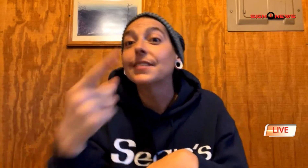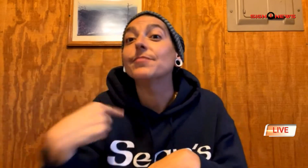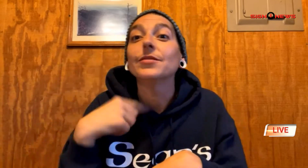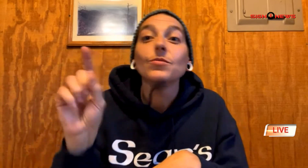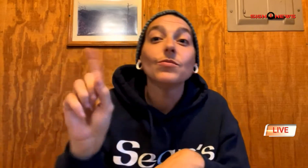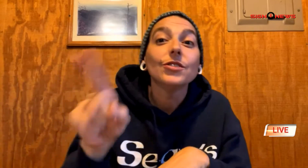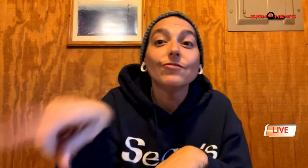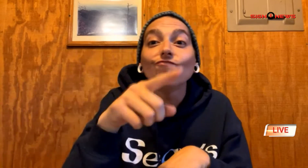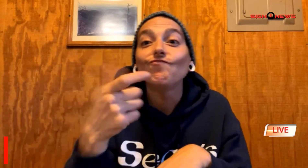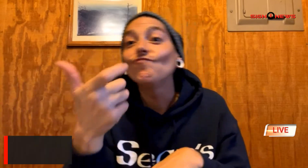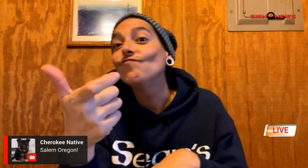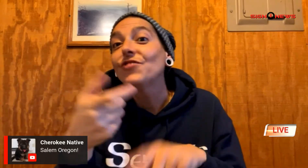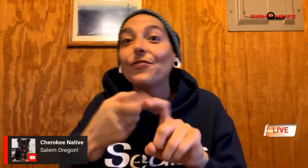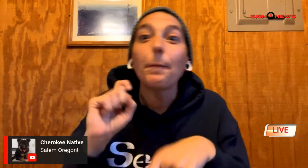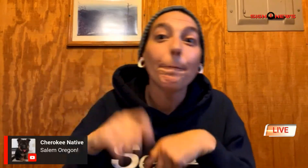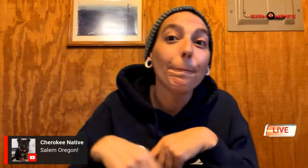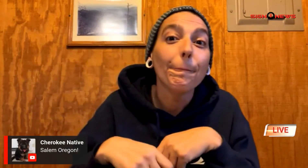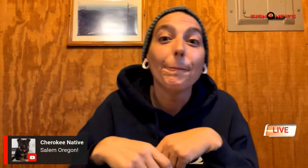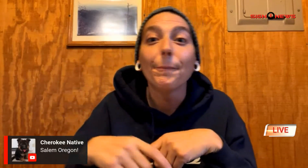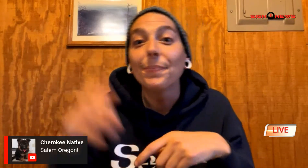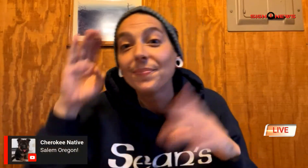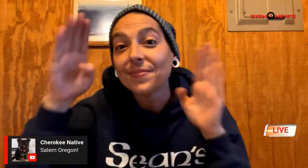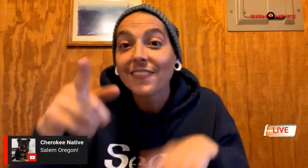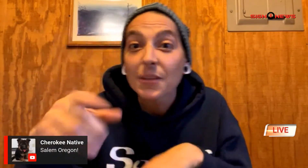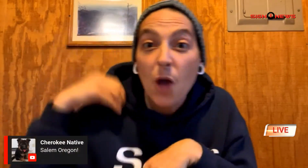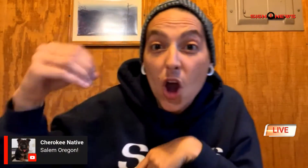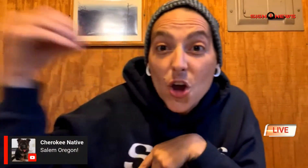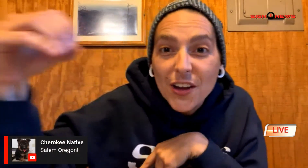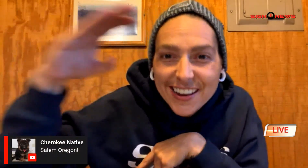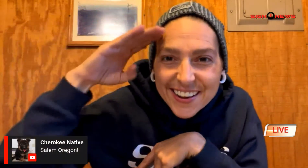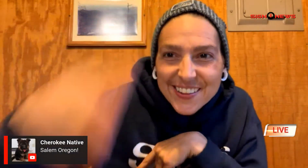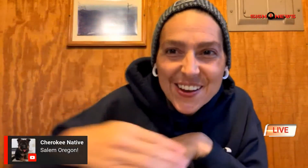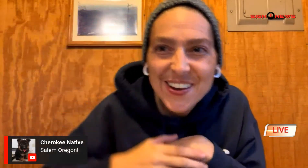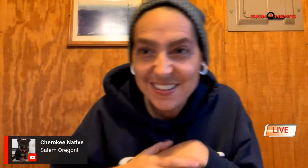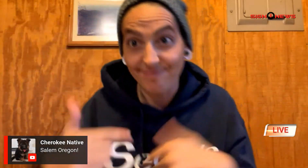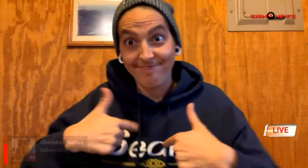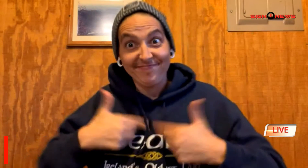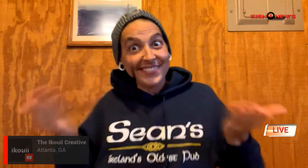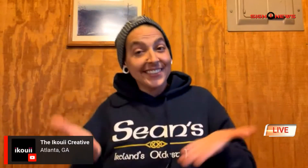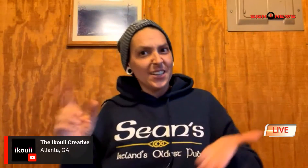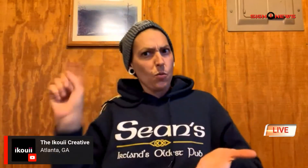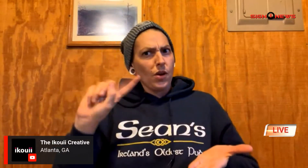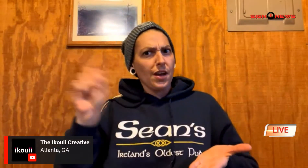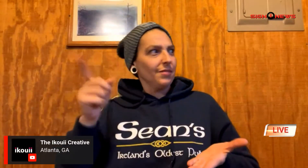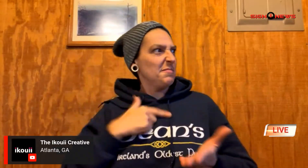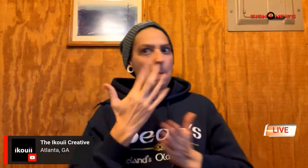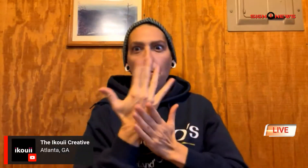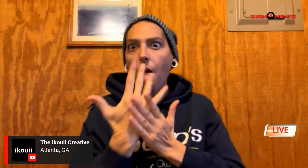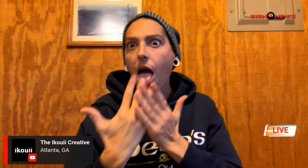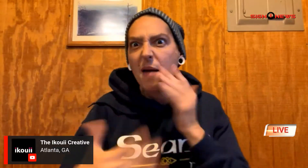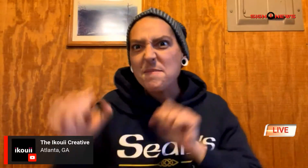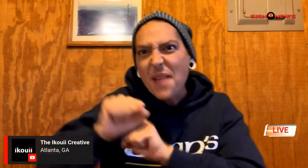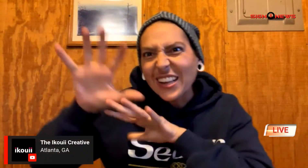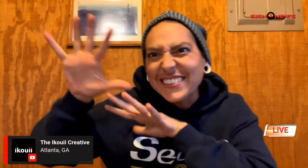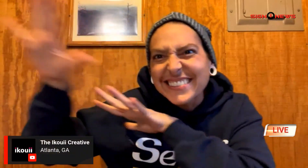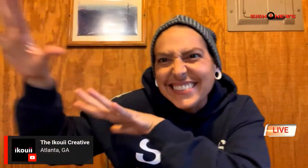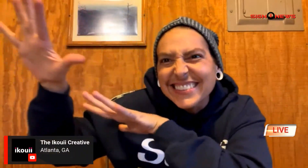let us know where you watching us from hello from Oregon I'm here at blood Mountain in